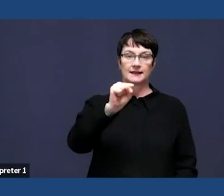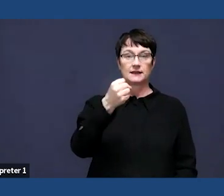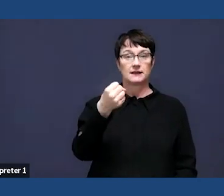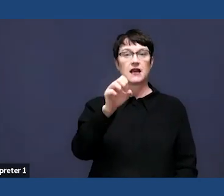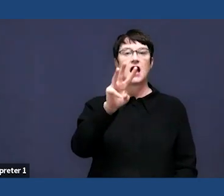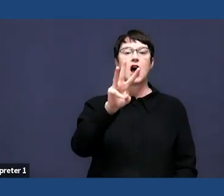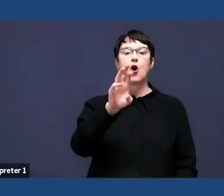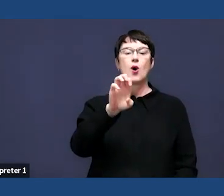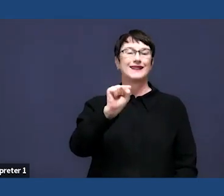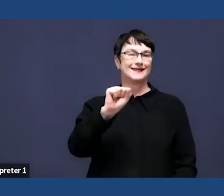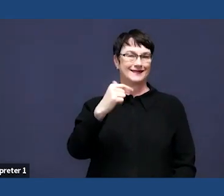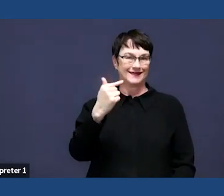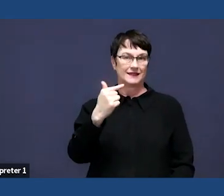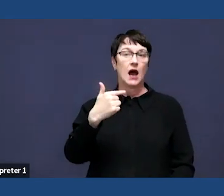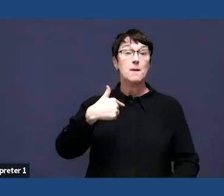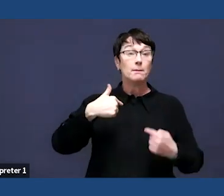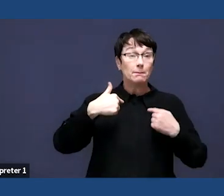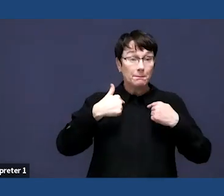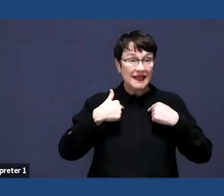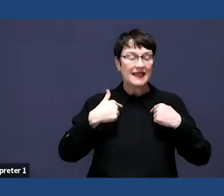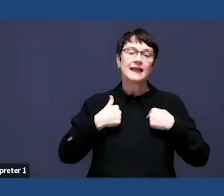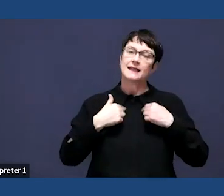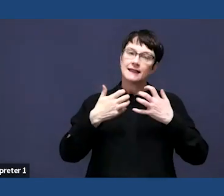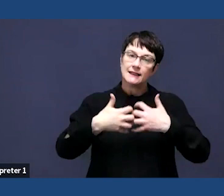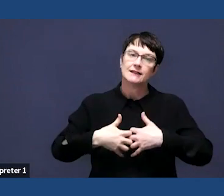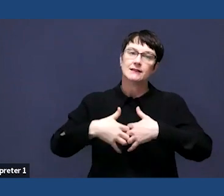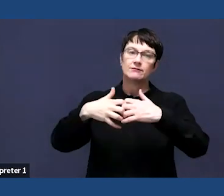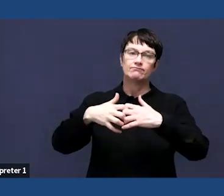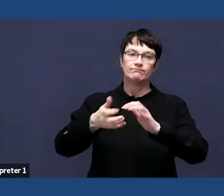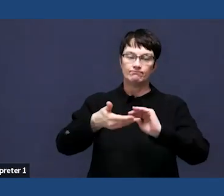I'm delighted to be here as the moderator of this panel.